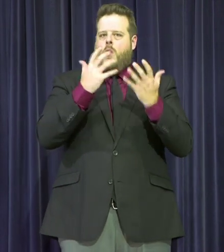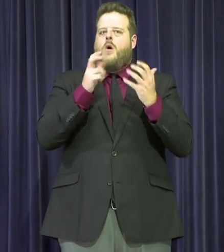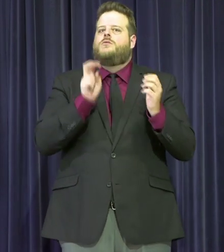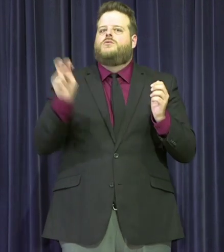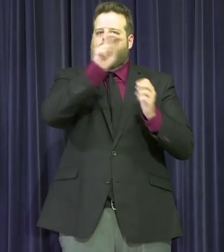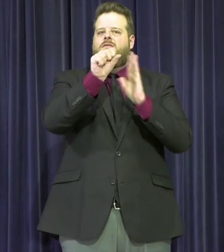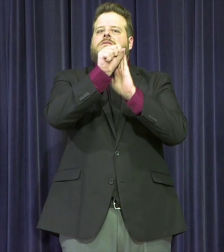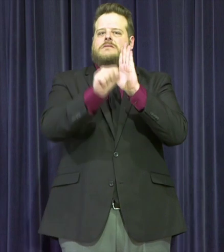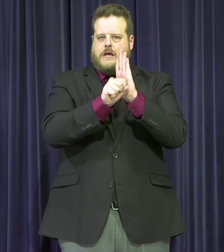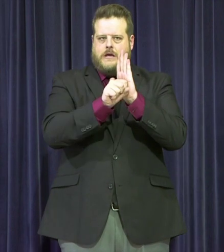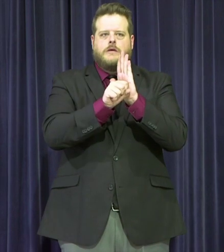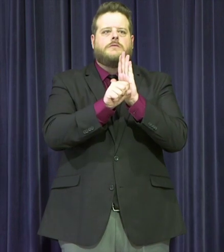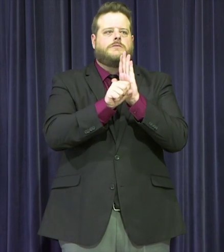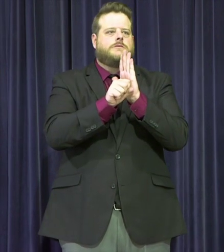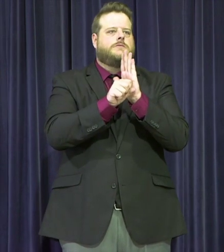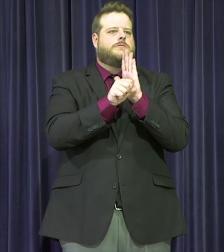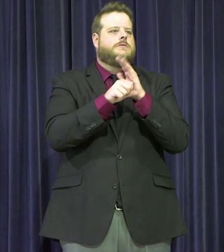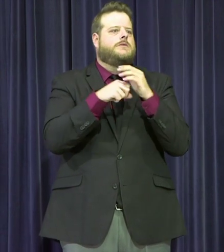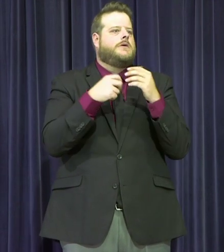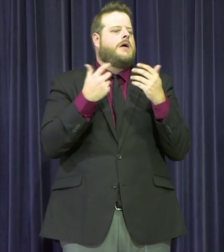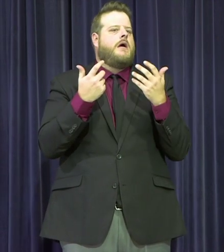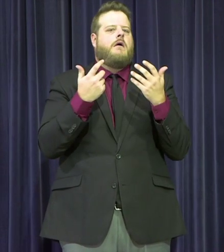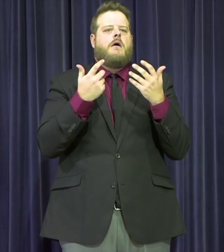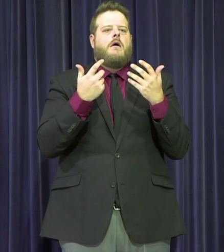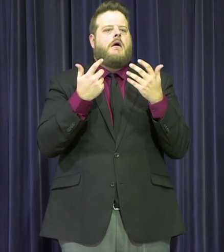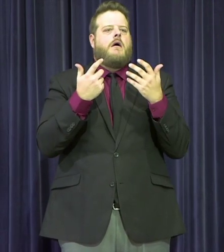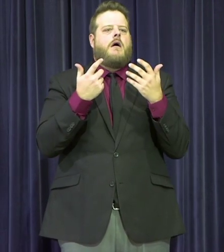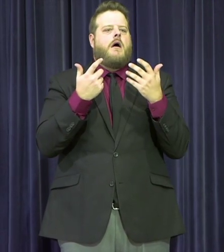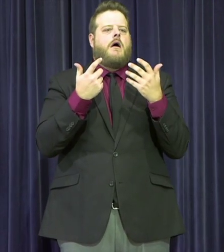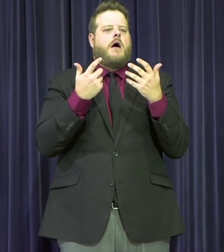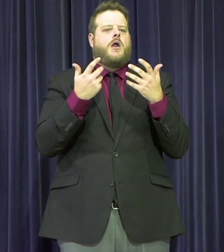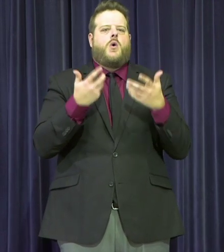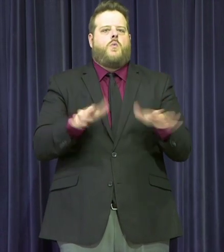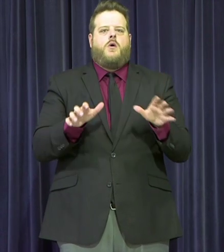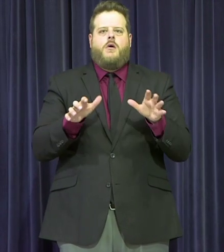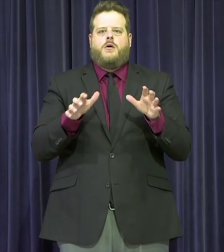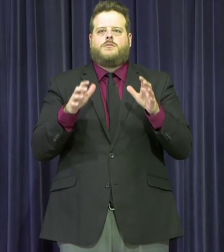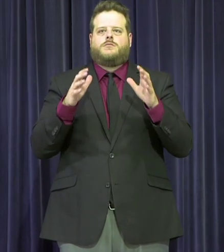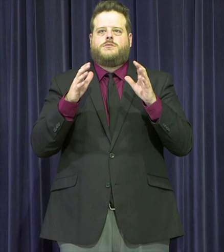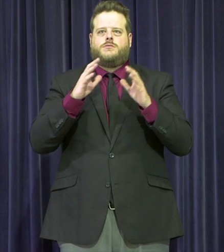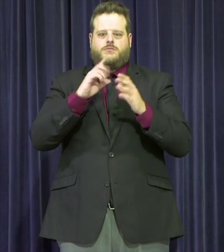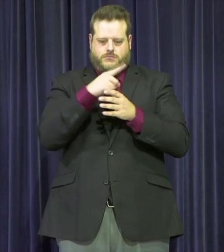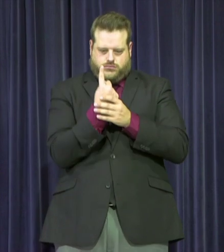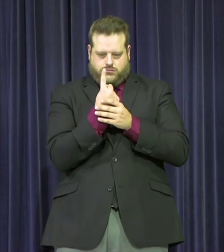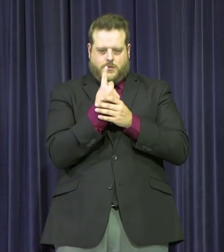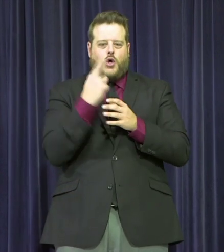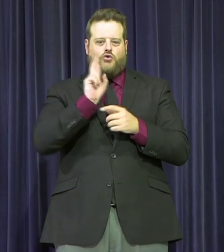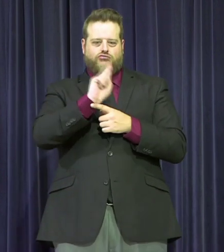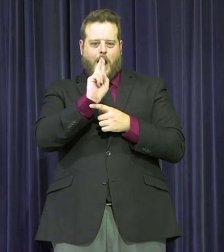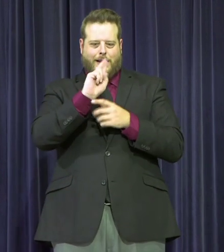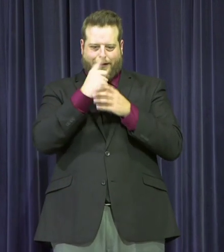I want to make sure that we're not getting a too Raleigh centric version of what's happening.